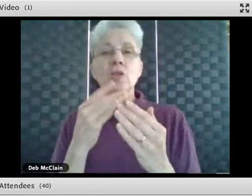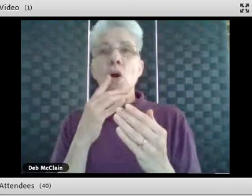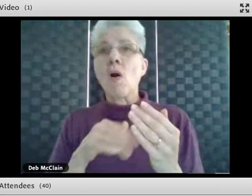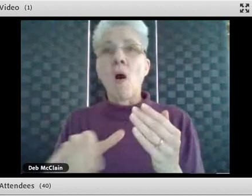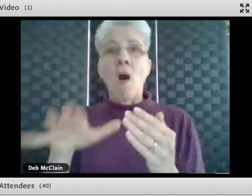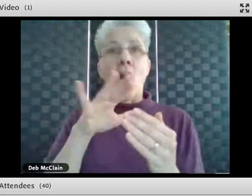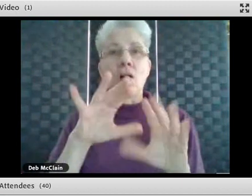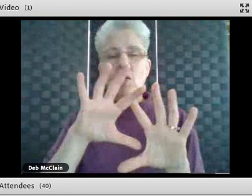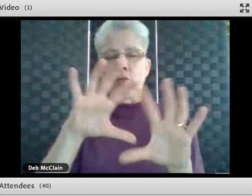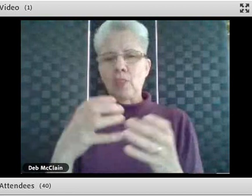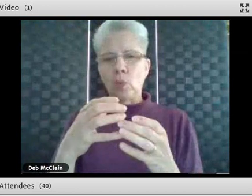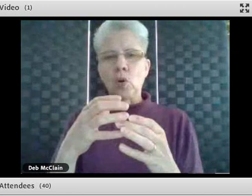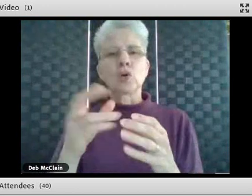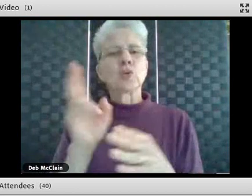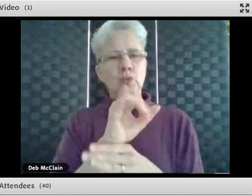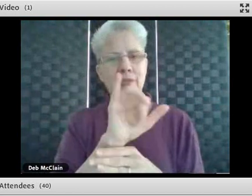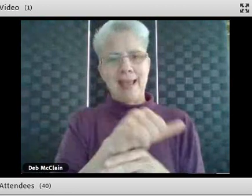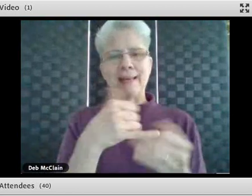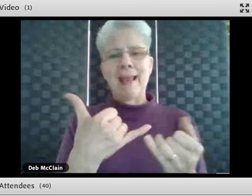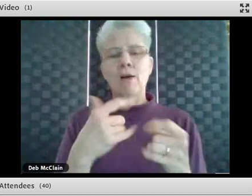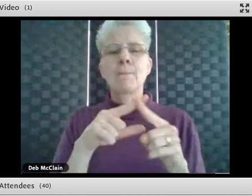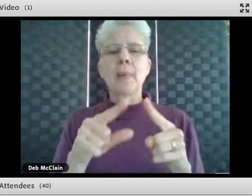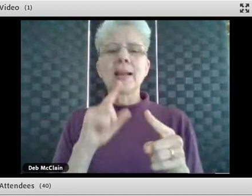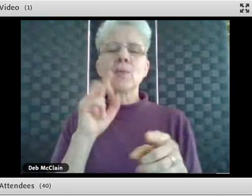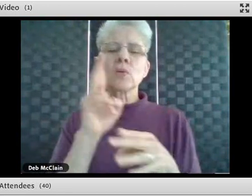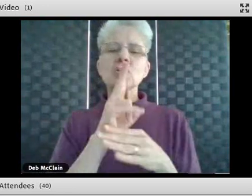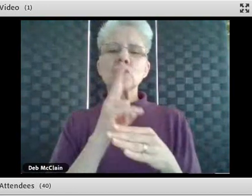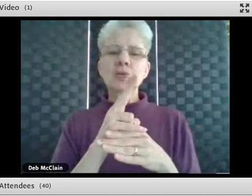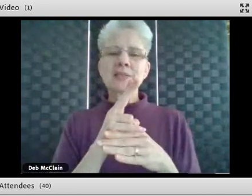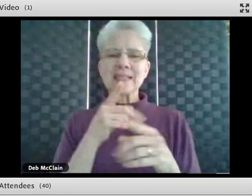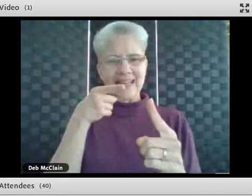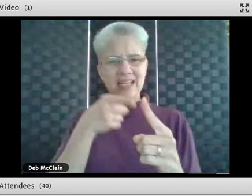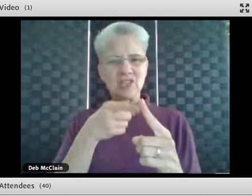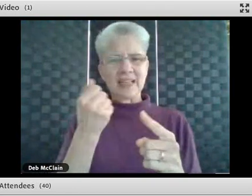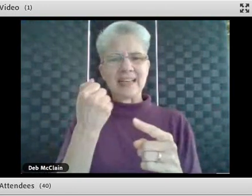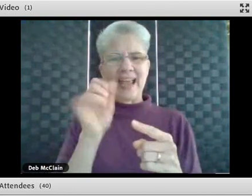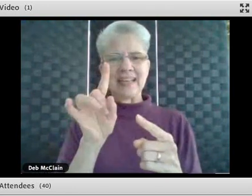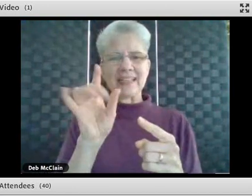But it was used just initially in 1898 for their collection,